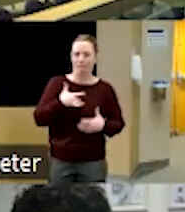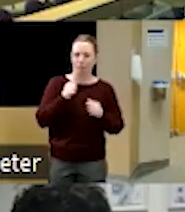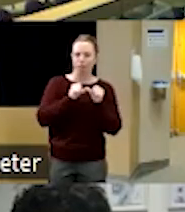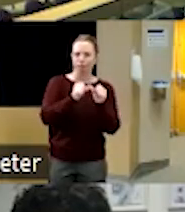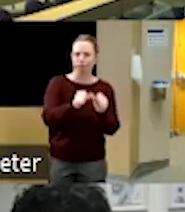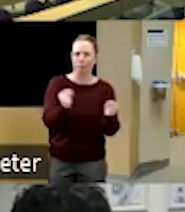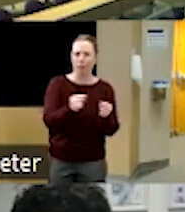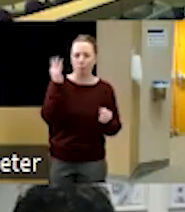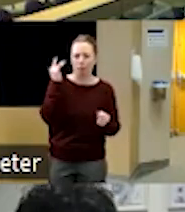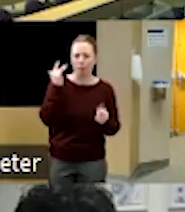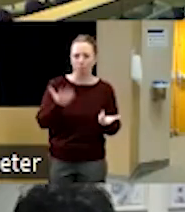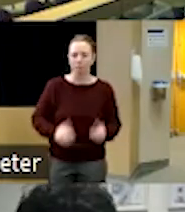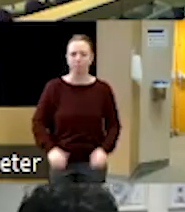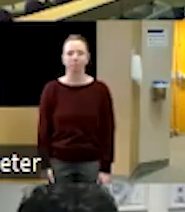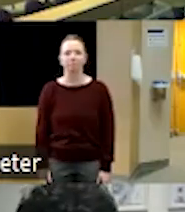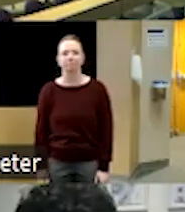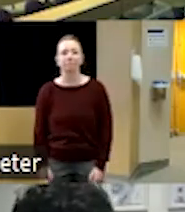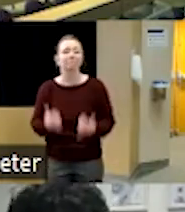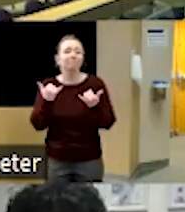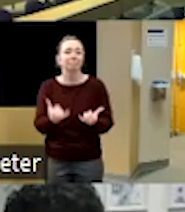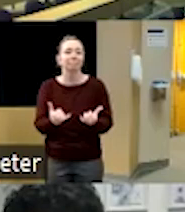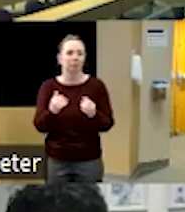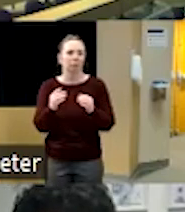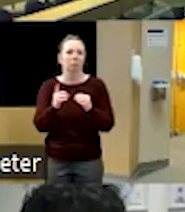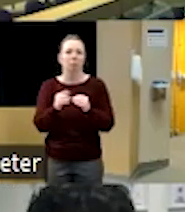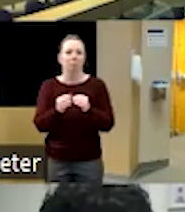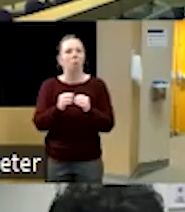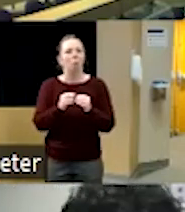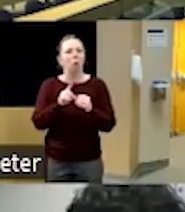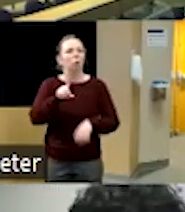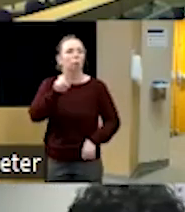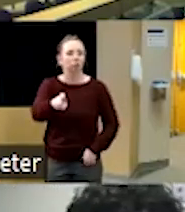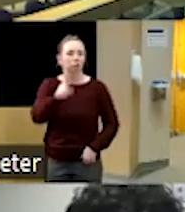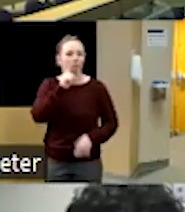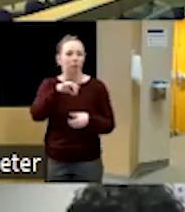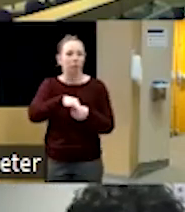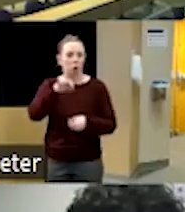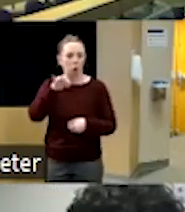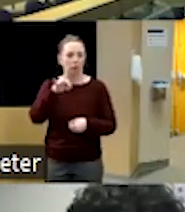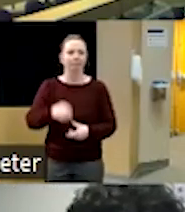um so I have one more question for you a voting so does chronic pain increase the mortality it's a quick one